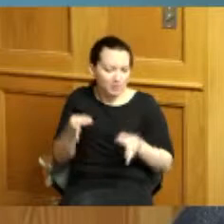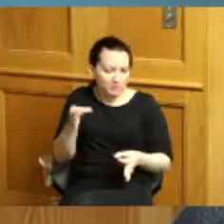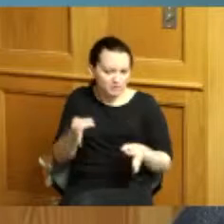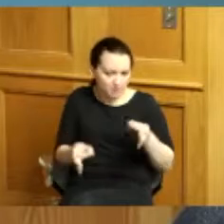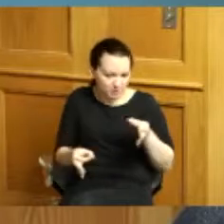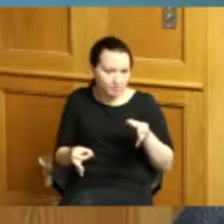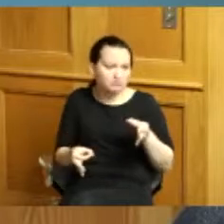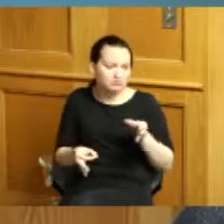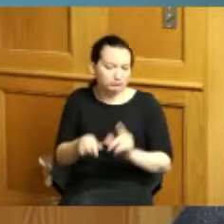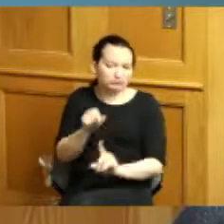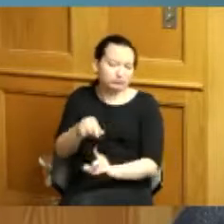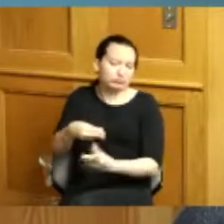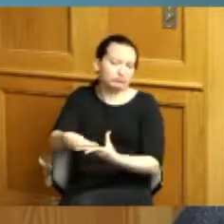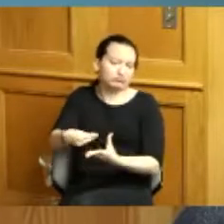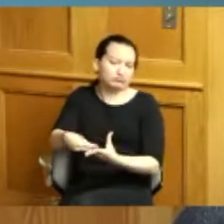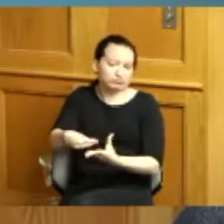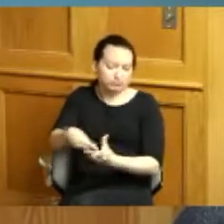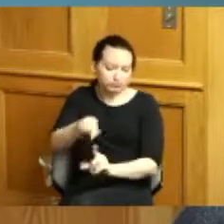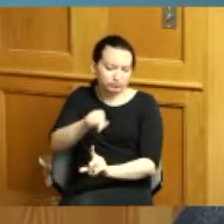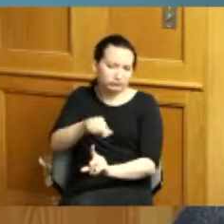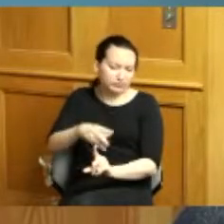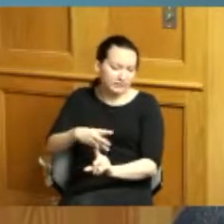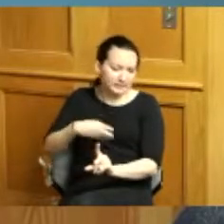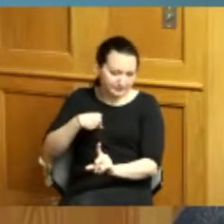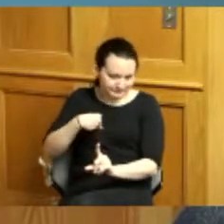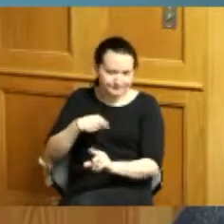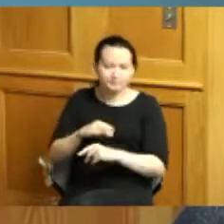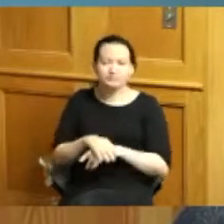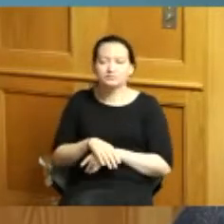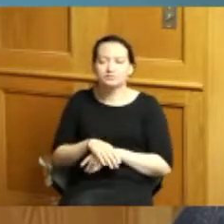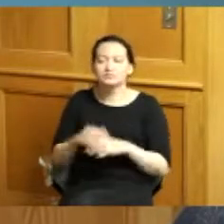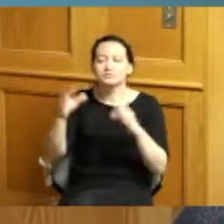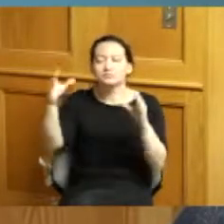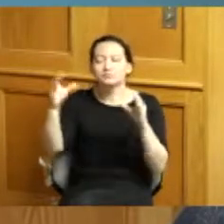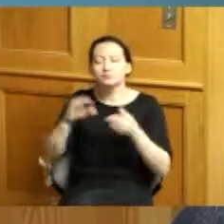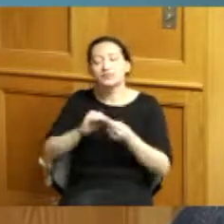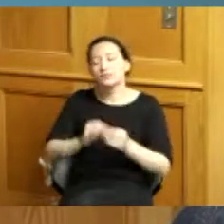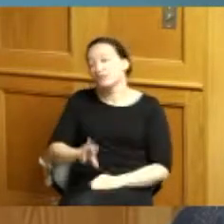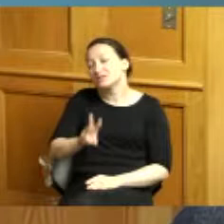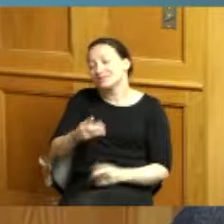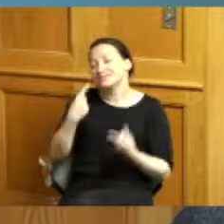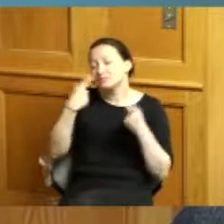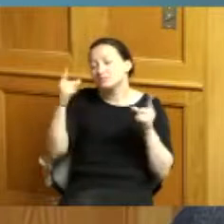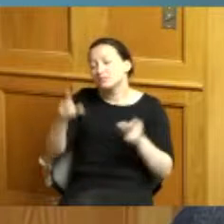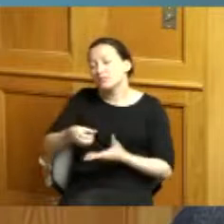that's where the money we're accepting it item number six is a resolution authorizing the award